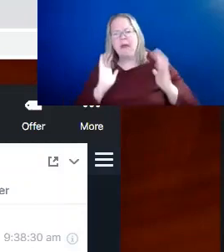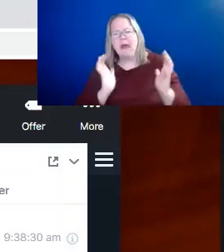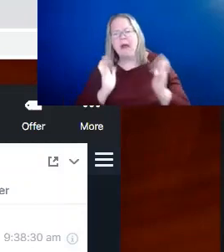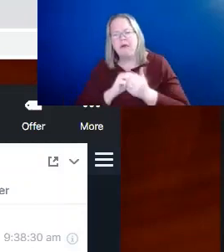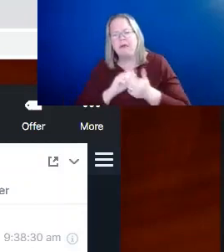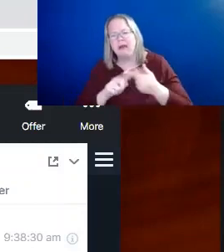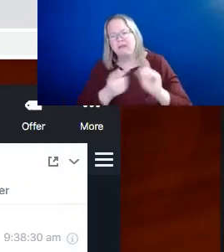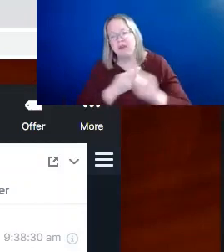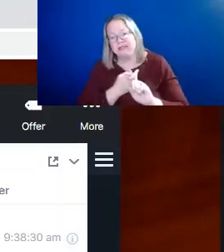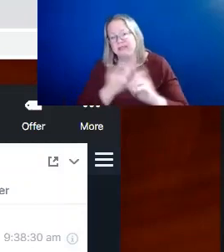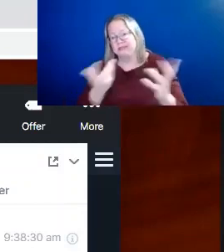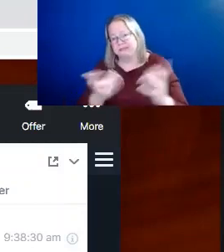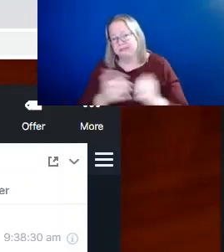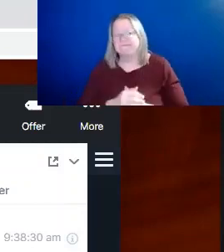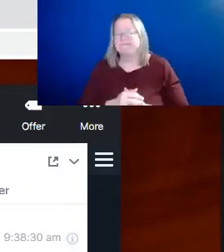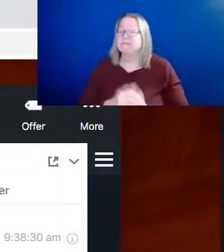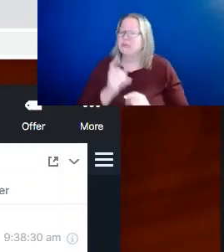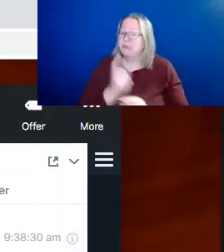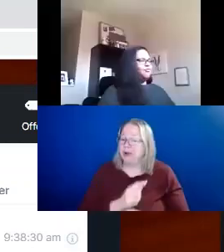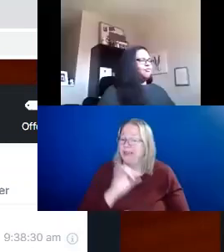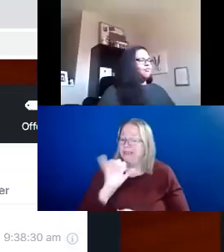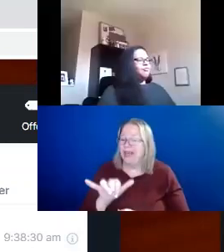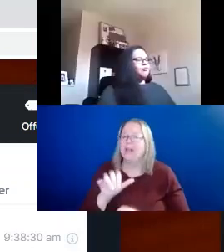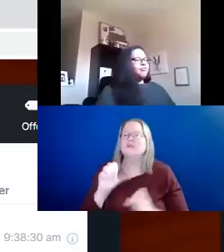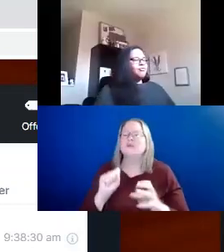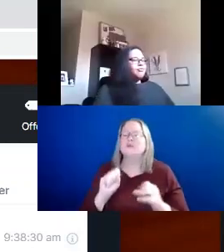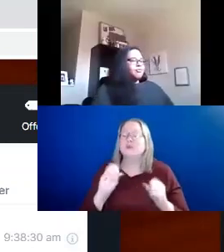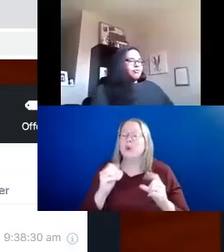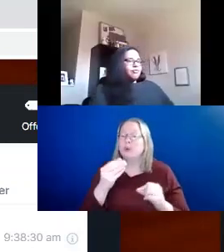12:49:36 DADASIEWICZ: Exactly. We will do our best to find someone to